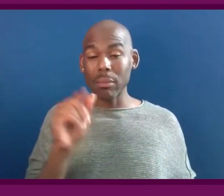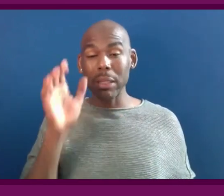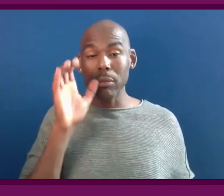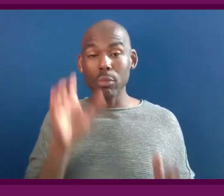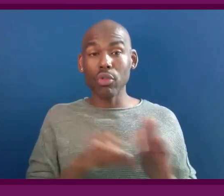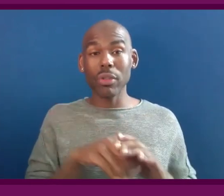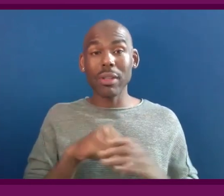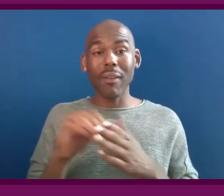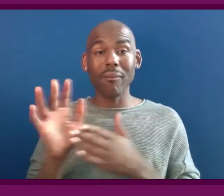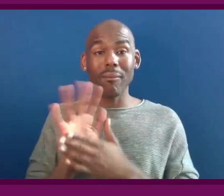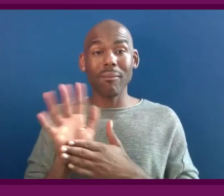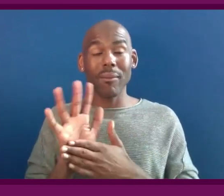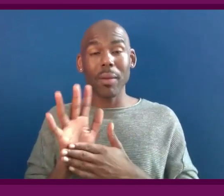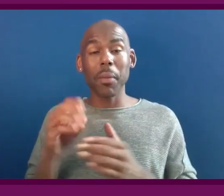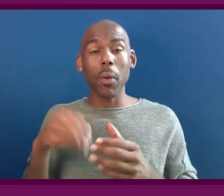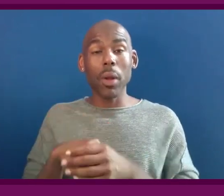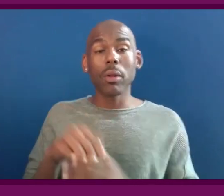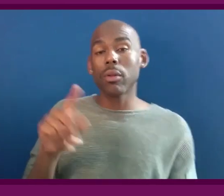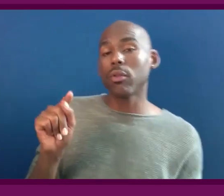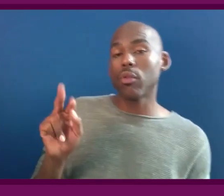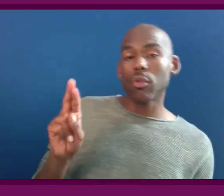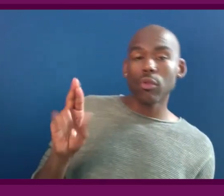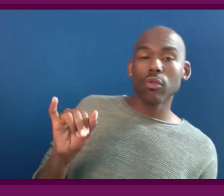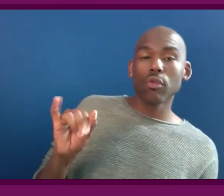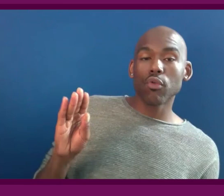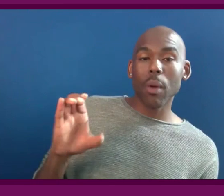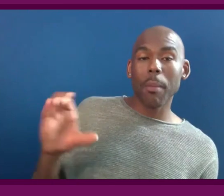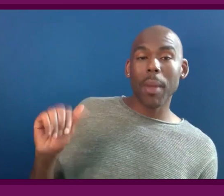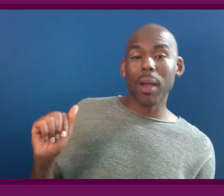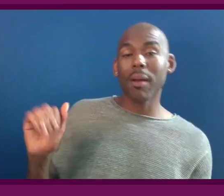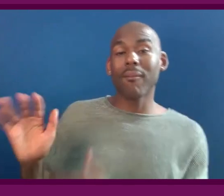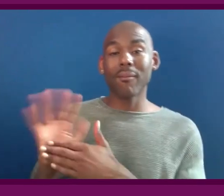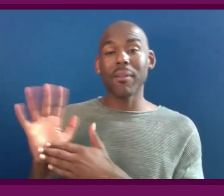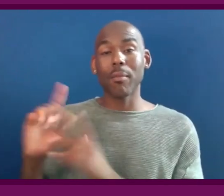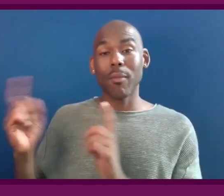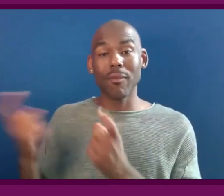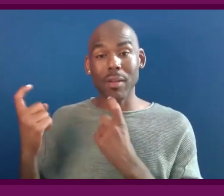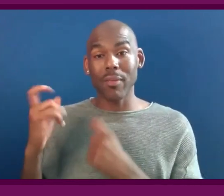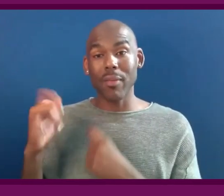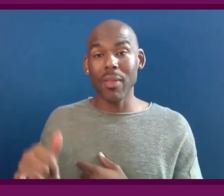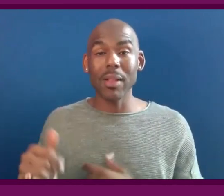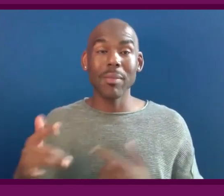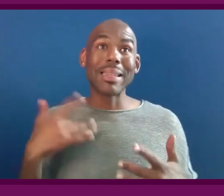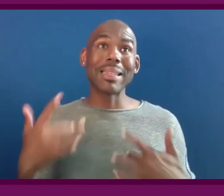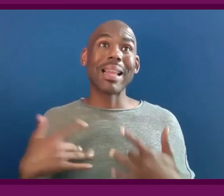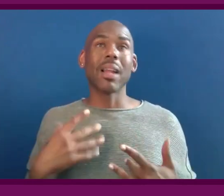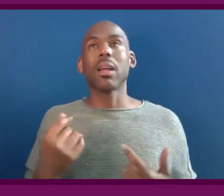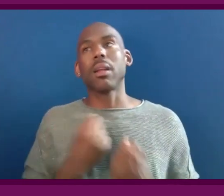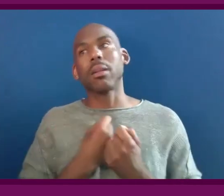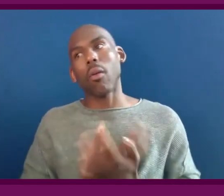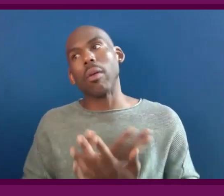images in film with the Tribeca Film Festival. And that has been so exciting and so exhausting. Ashley Inkumsah: I'm sure.